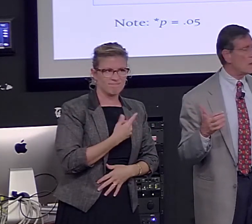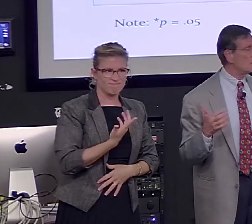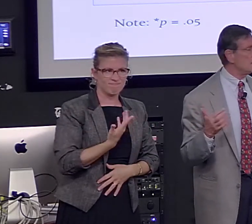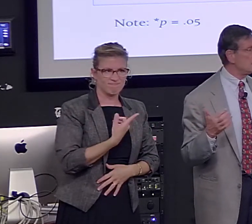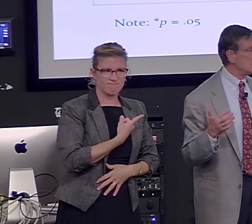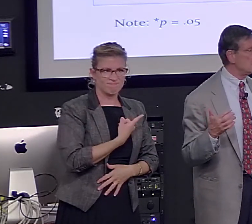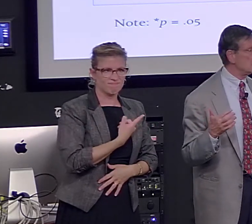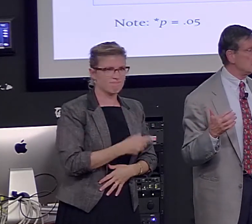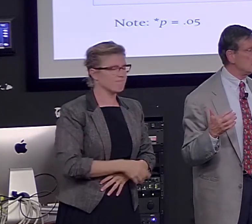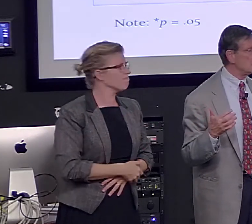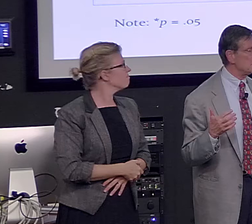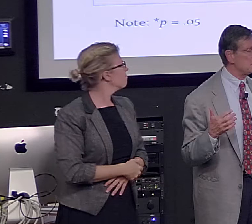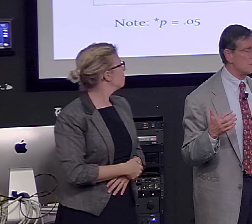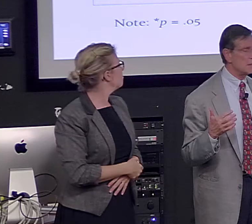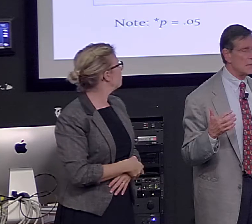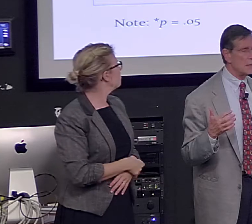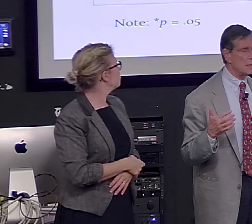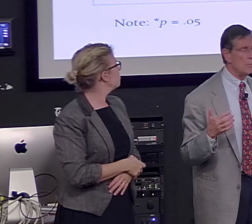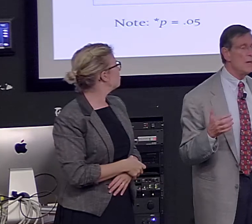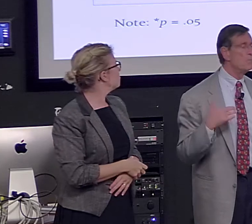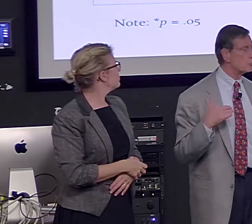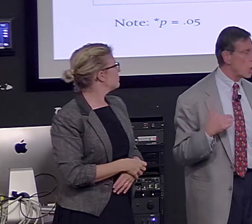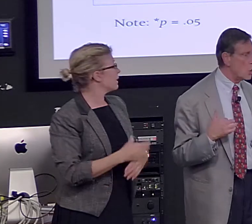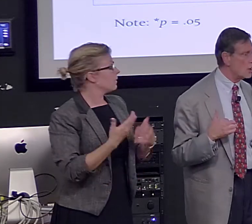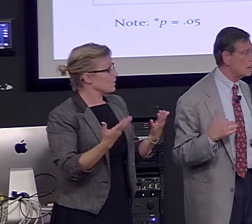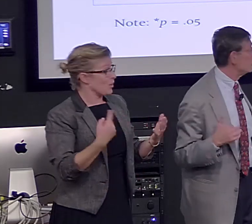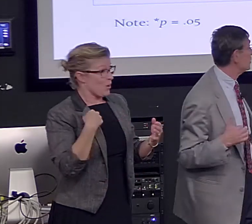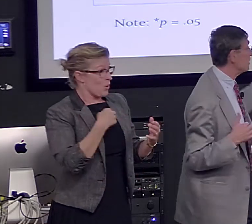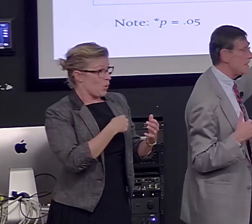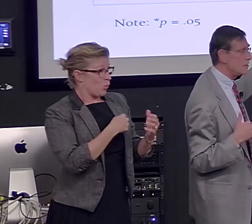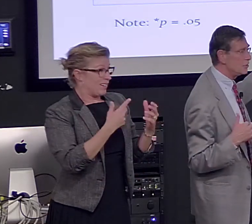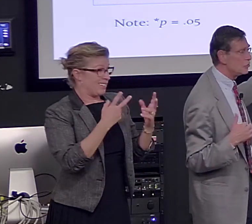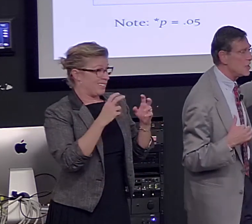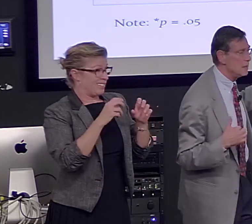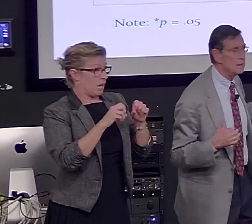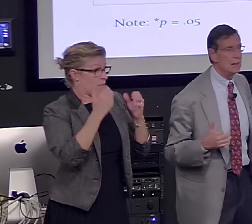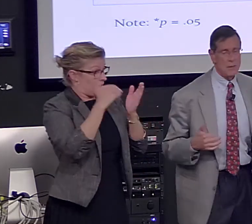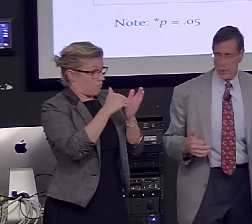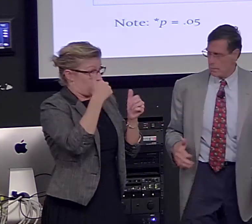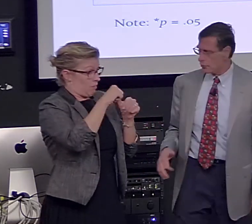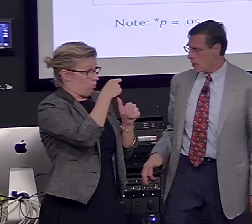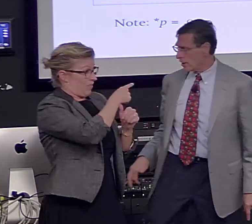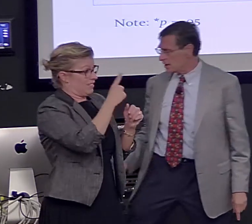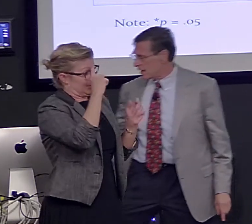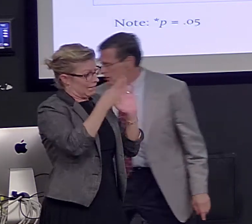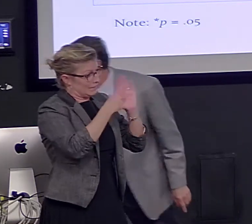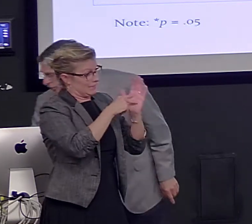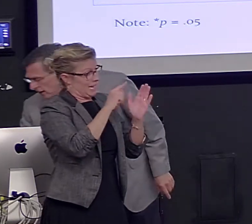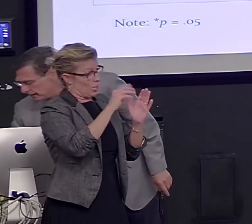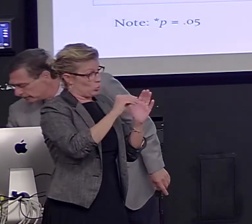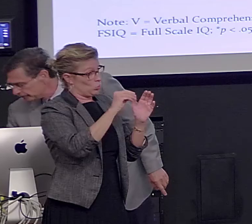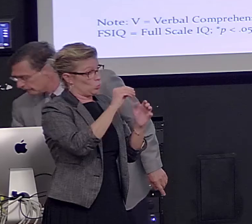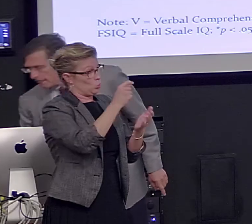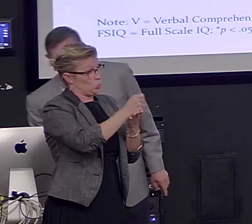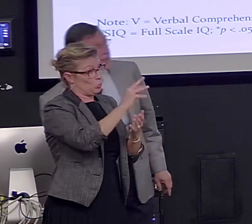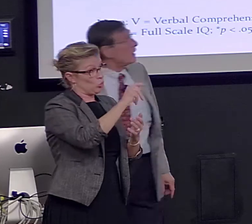What we did is we broke, this is intent to treat. We broke intent to treat.